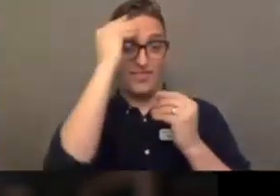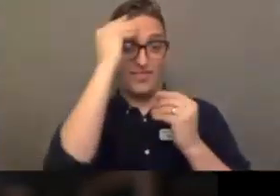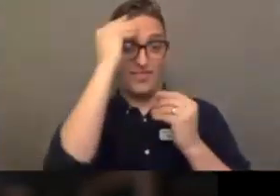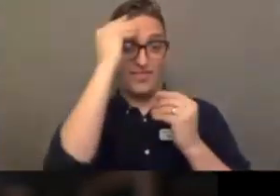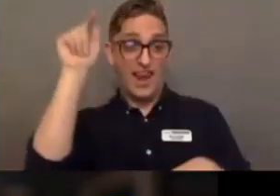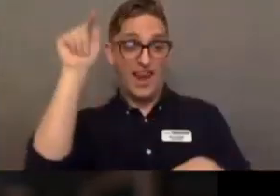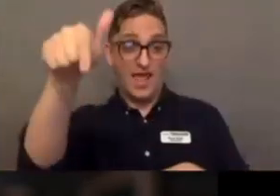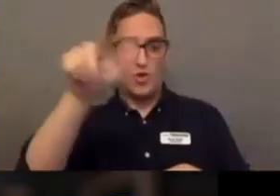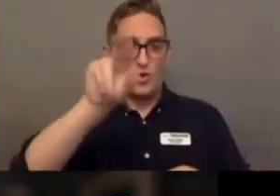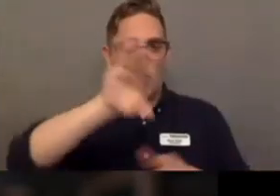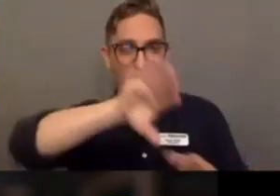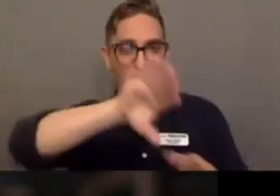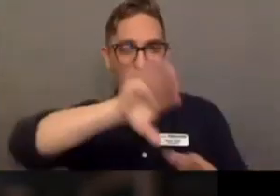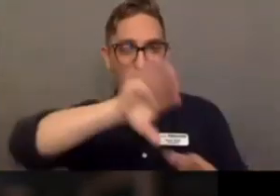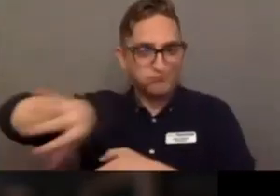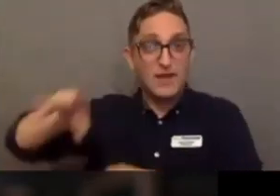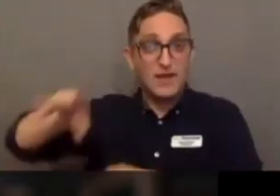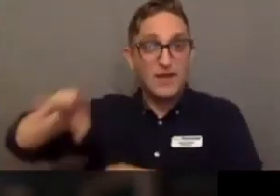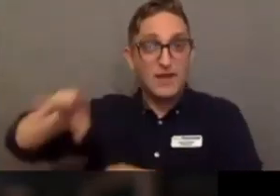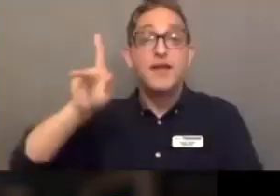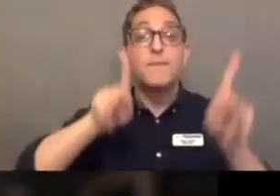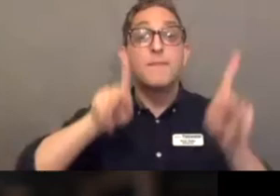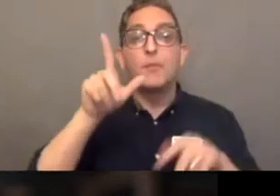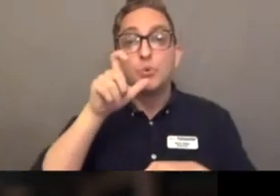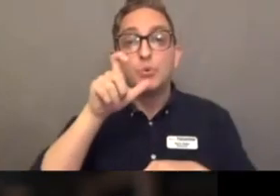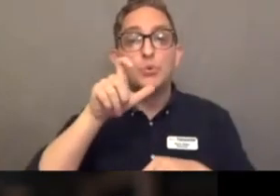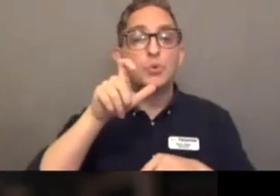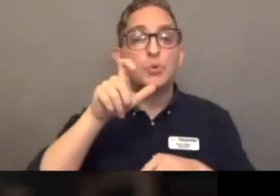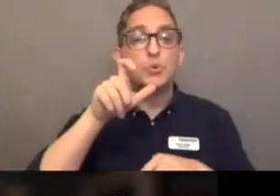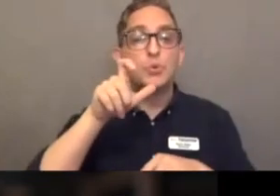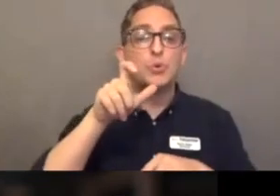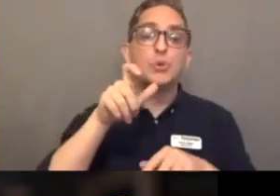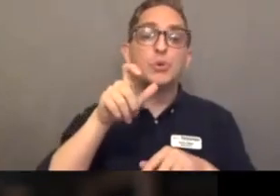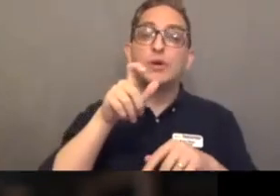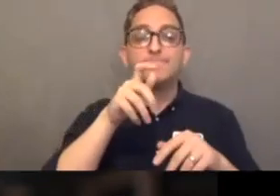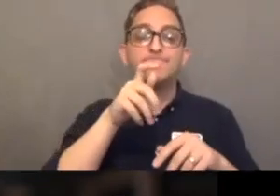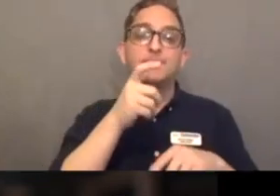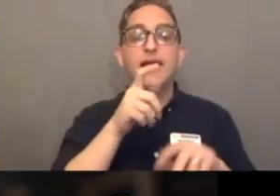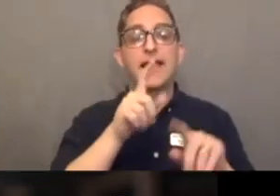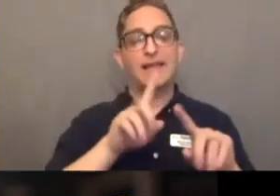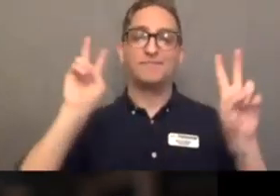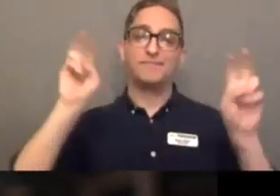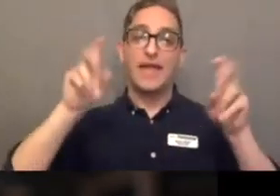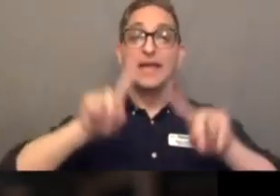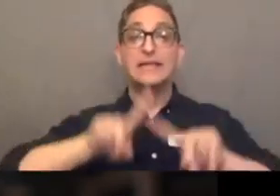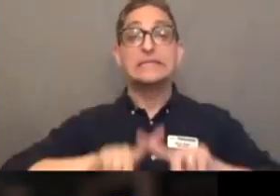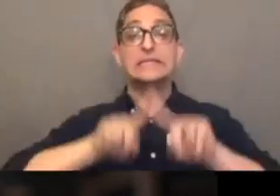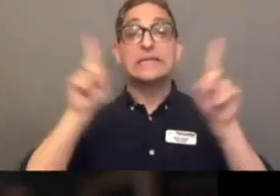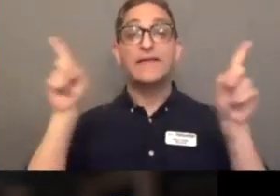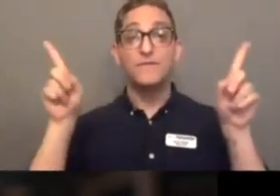the average, who fall on to the edge as being somehow different than the rest of us. All